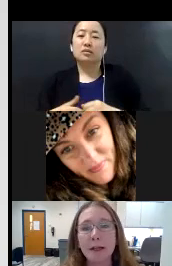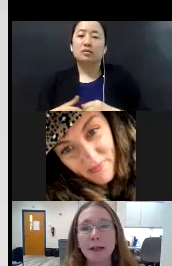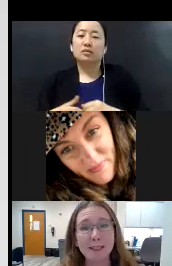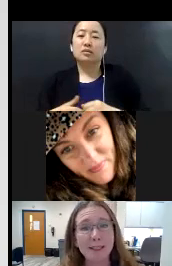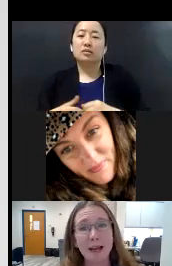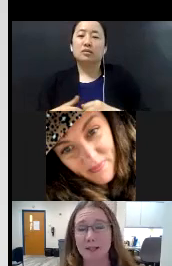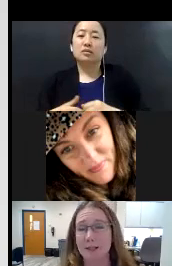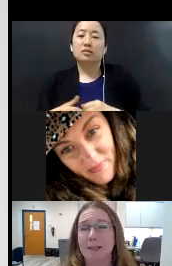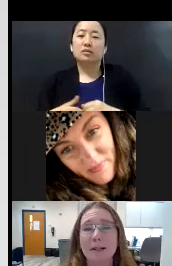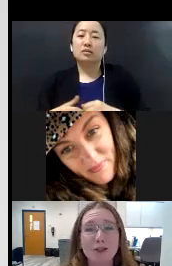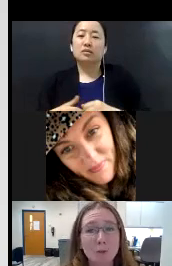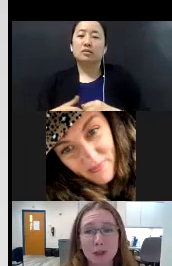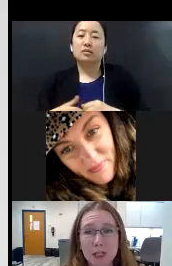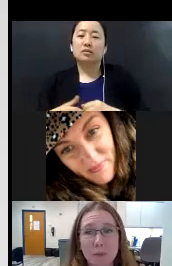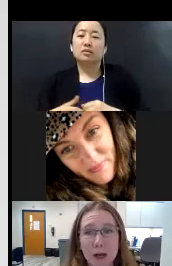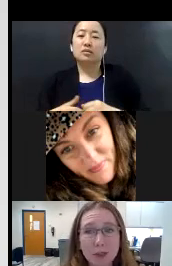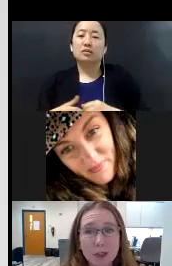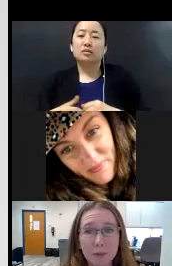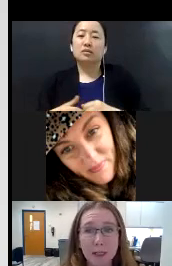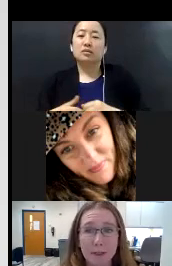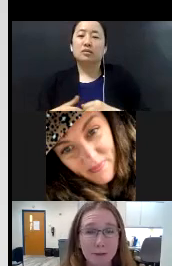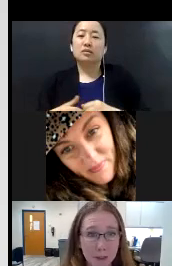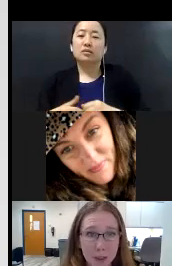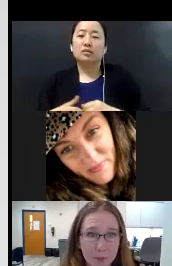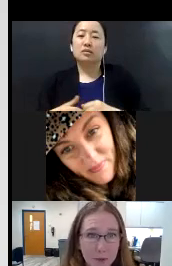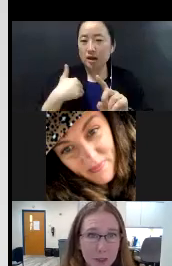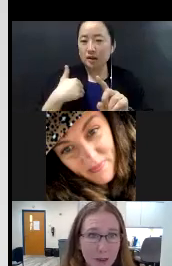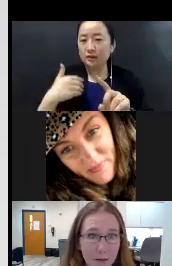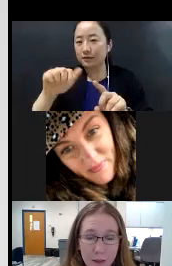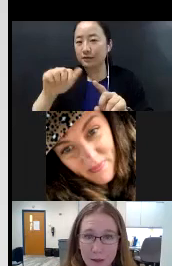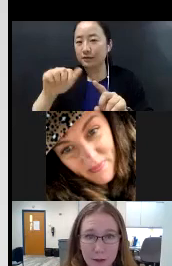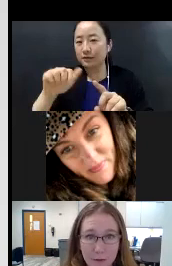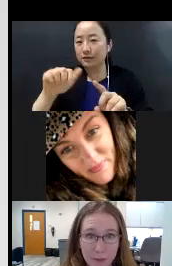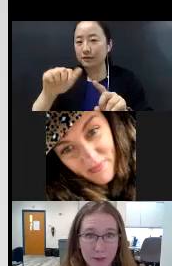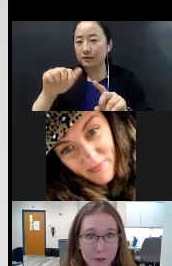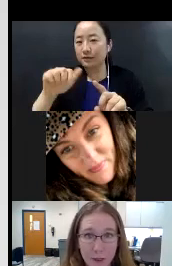IT'S DEFINITELY CHEAPER THAN A $15,000